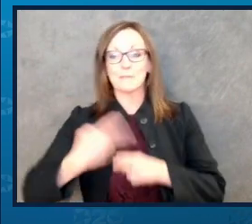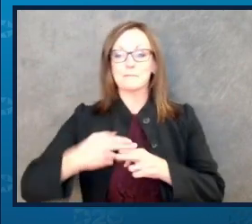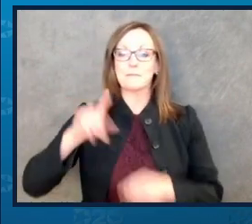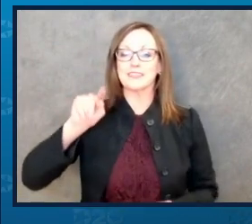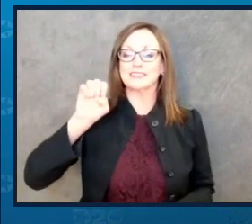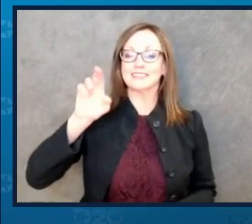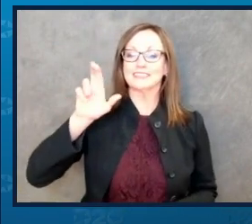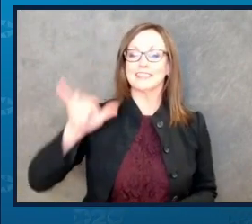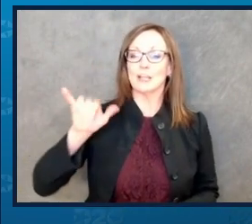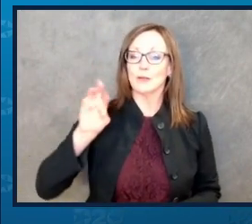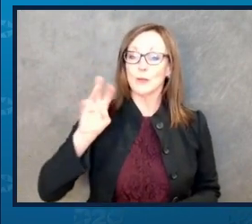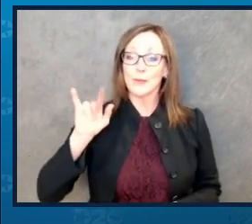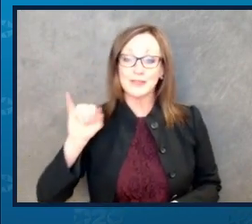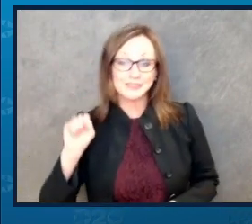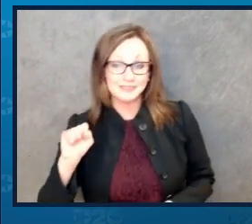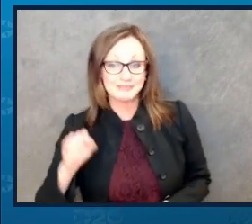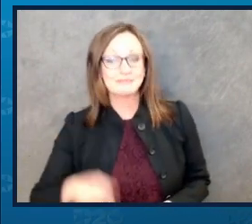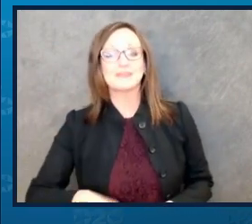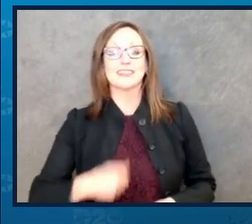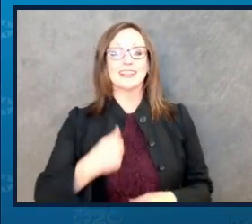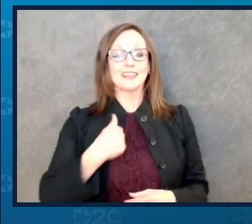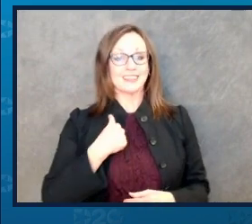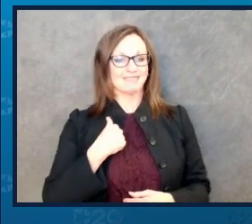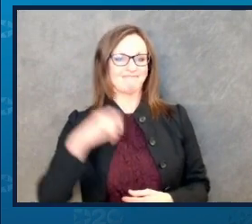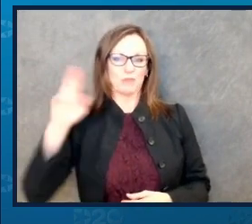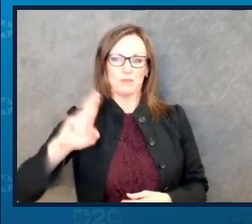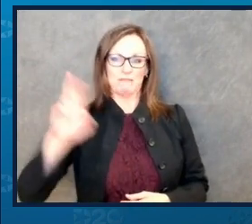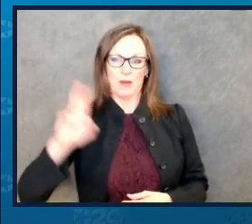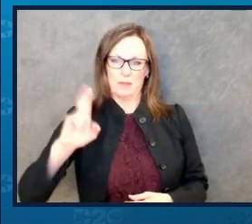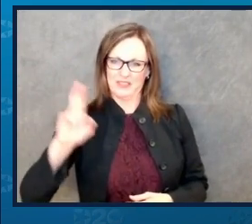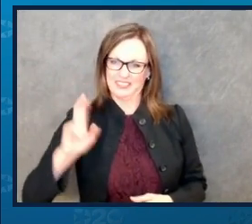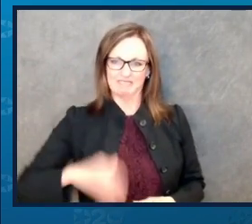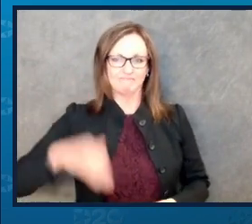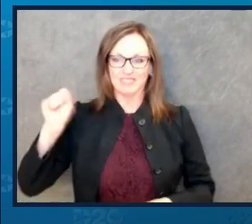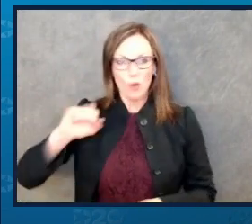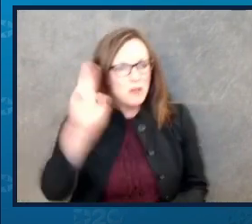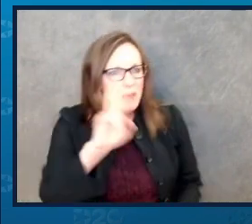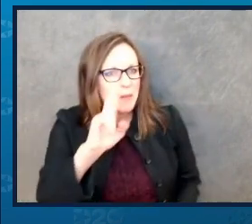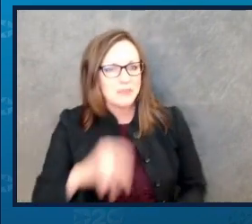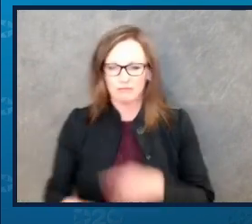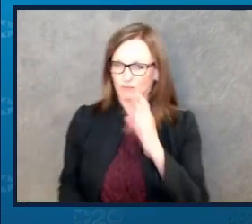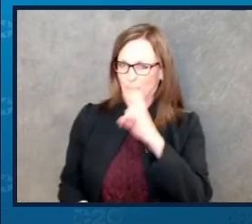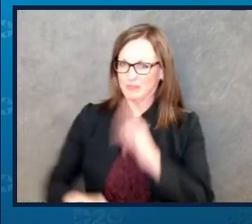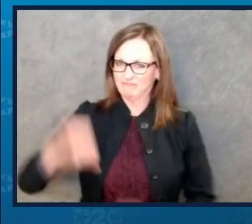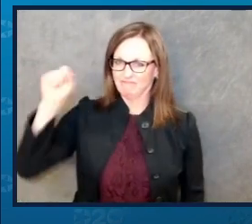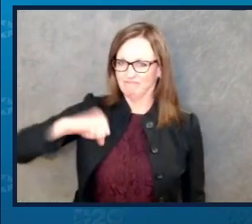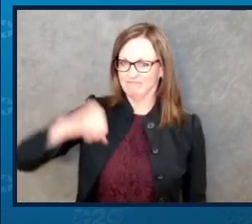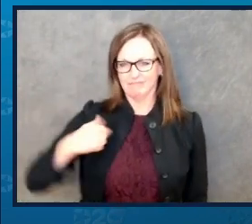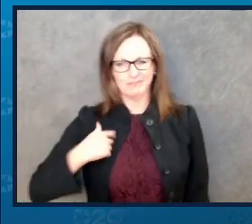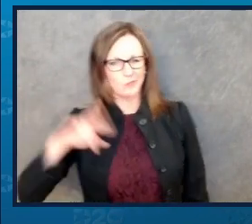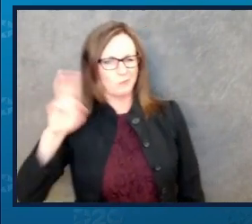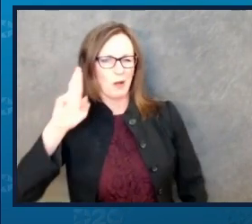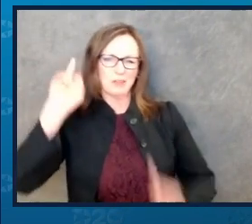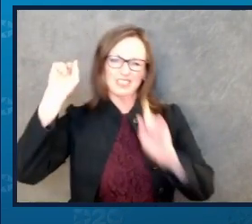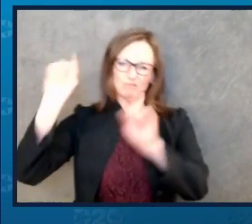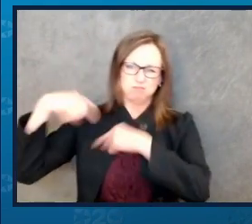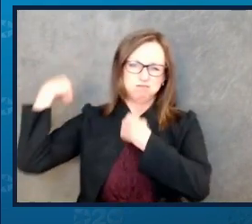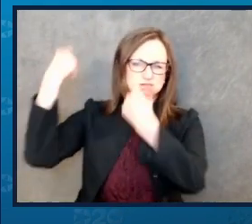HELLO, MY NAME IS TERRYIAMS. I HAVE BEEN A REPUBLICAN MY WHOLE LIFE. A LIFELONG REPUBLICAN.